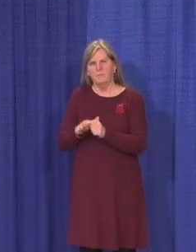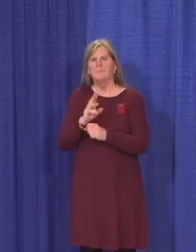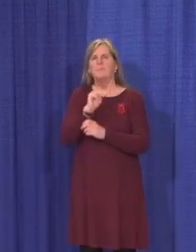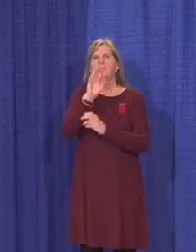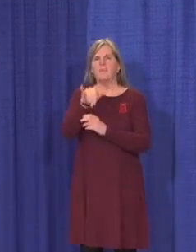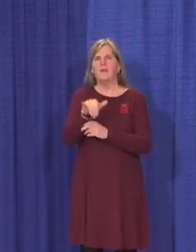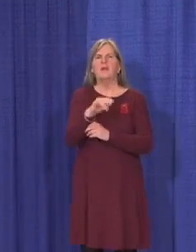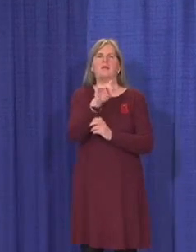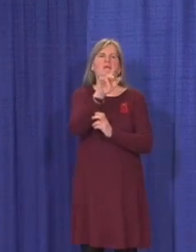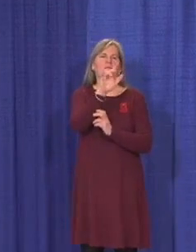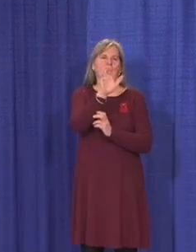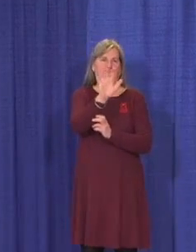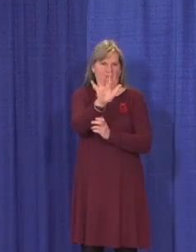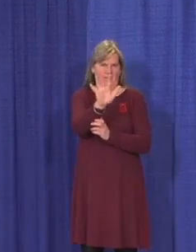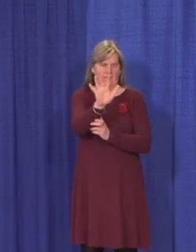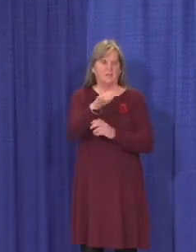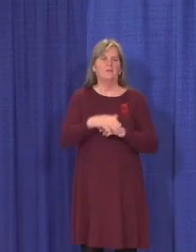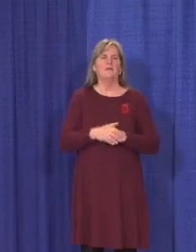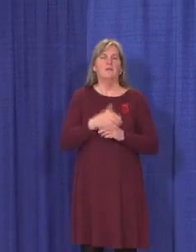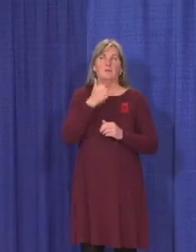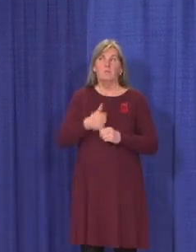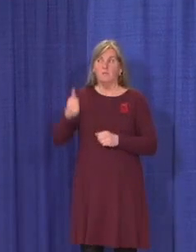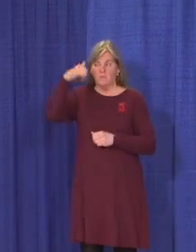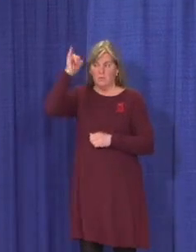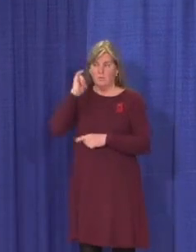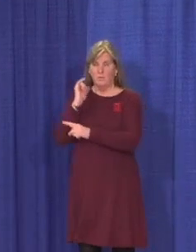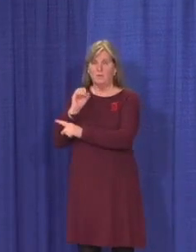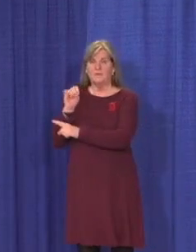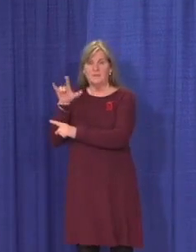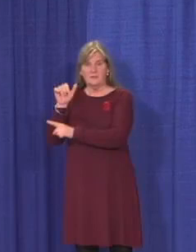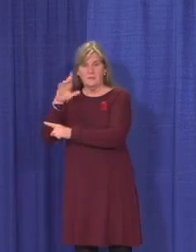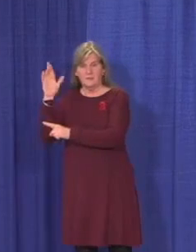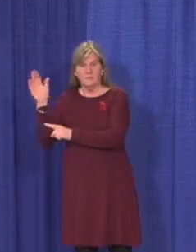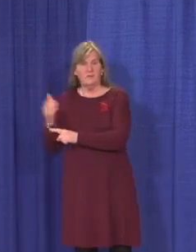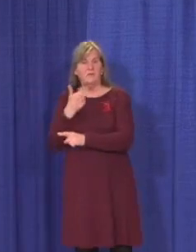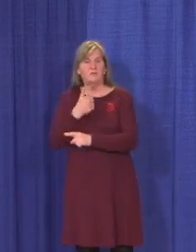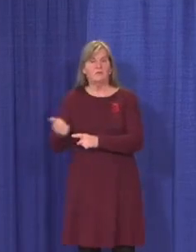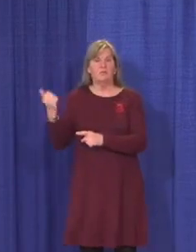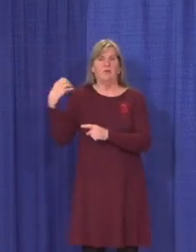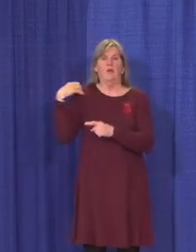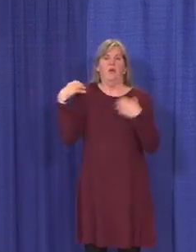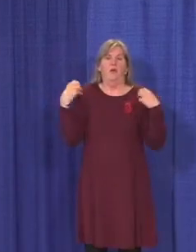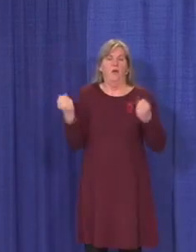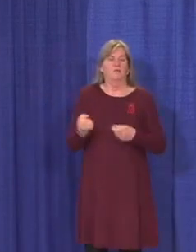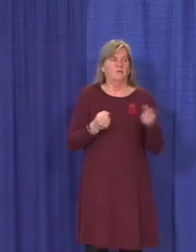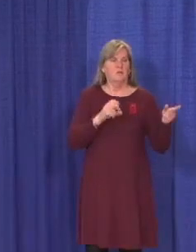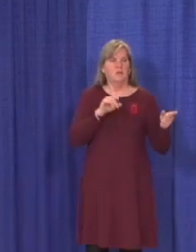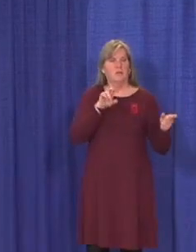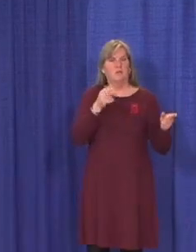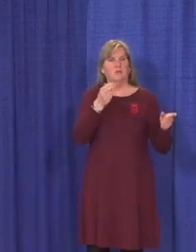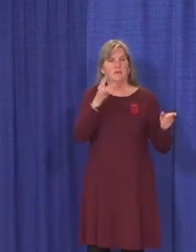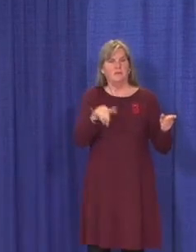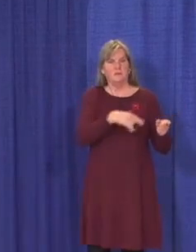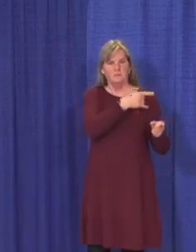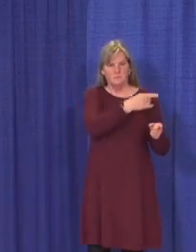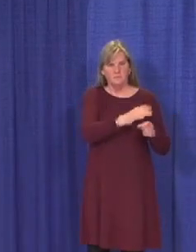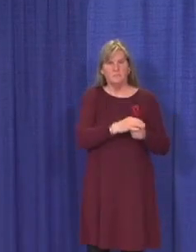for the COVID-19 update. We are joined by the Honourable Sandy Silver and Doctor Brendan